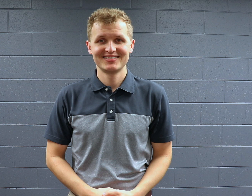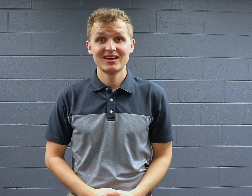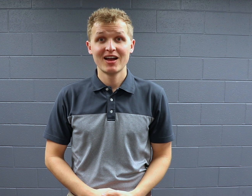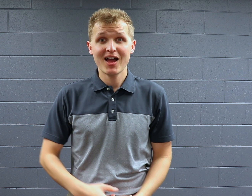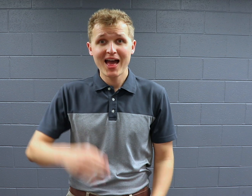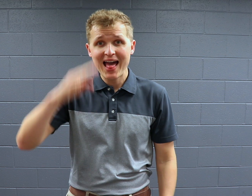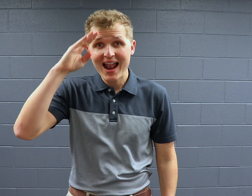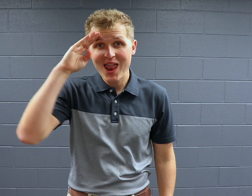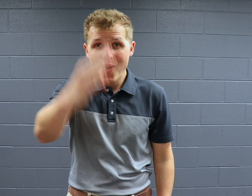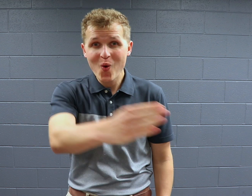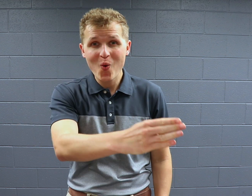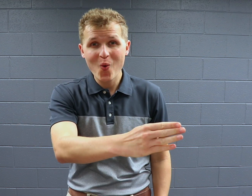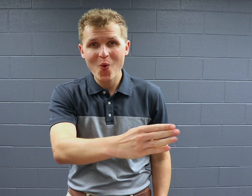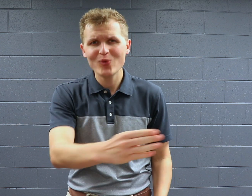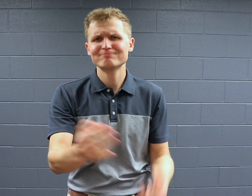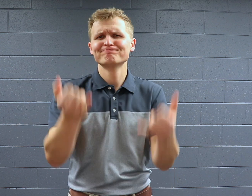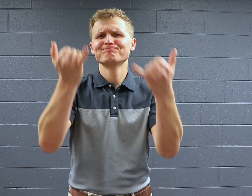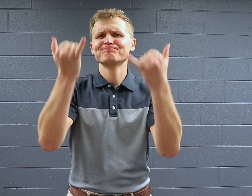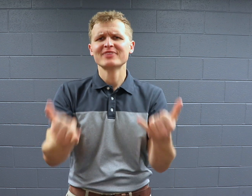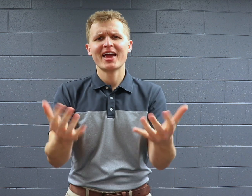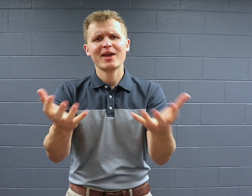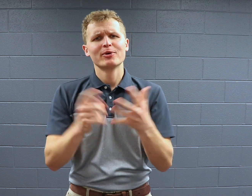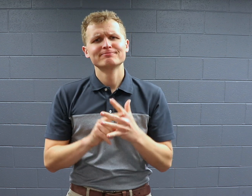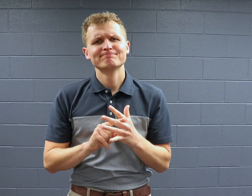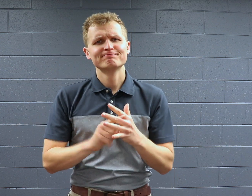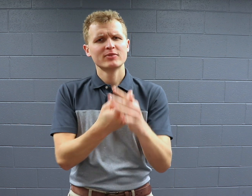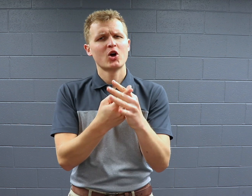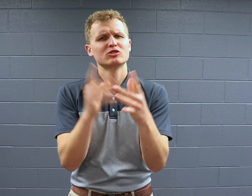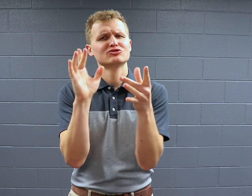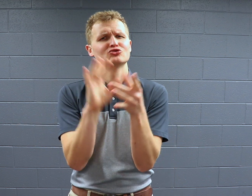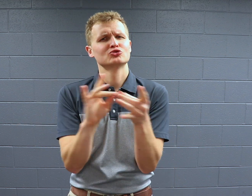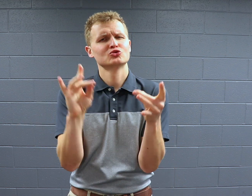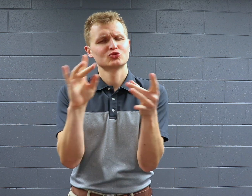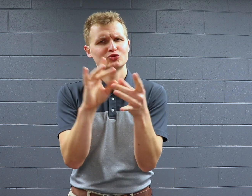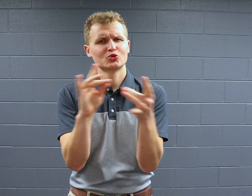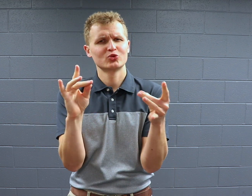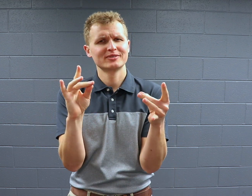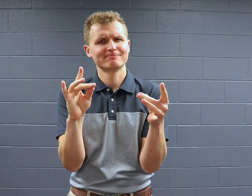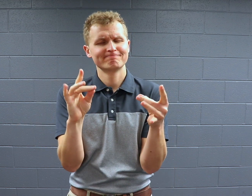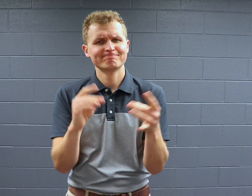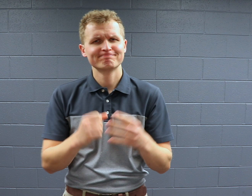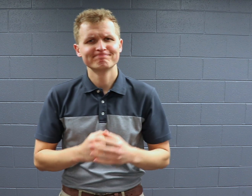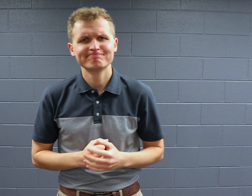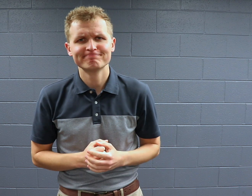Hello! Today I want to start by telling you a story.